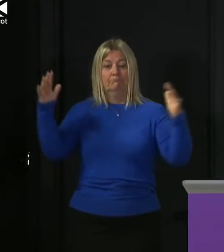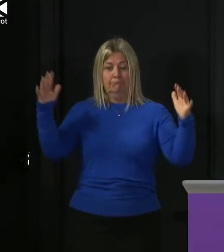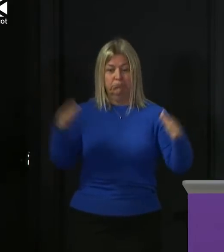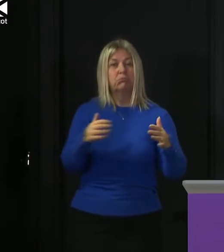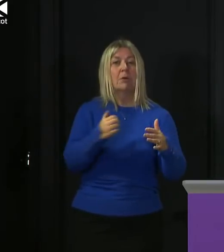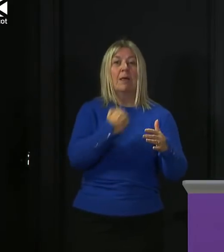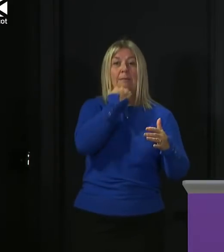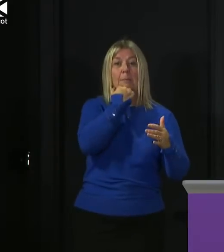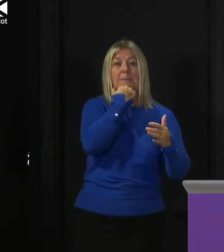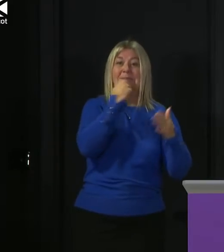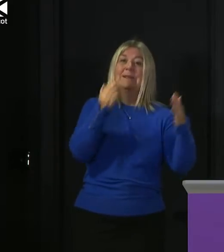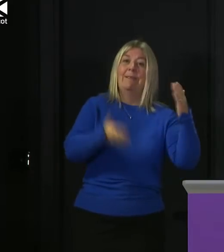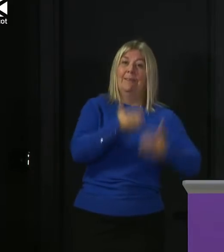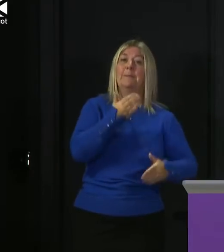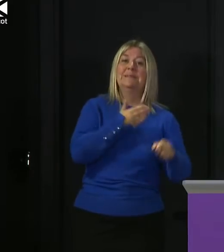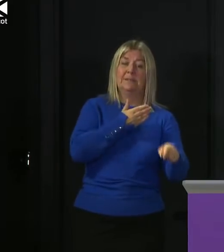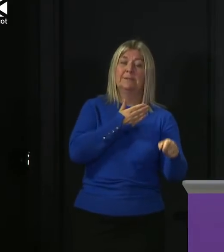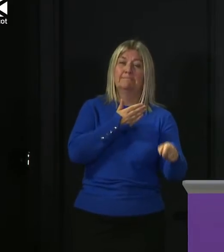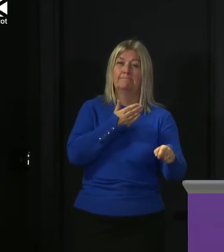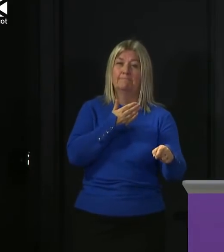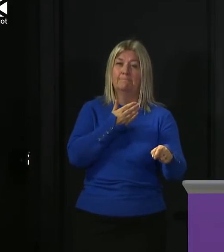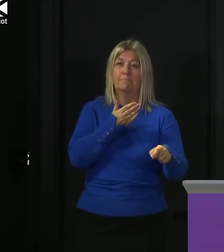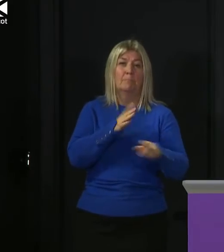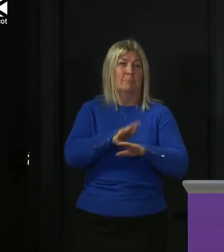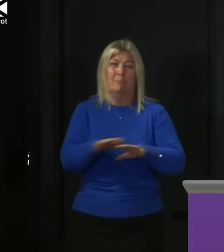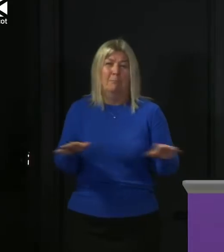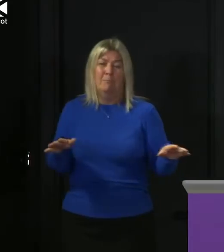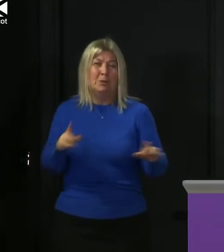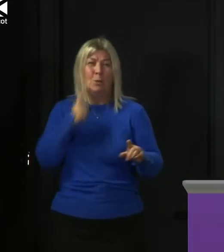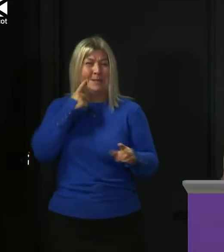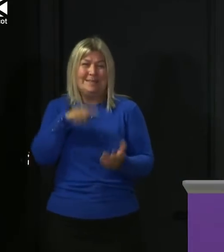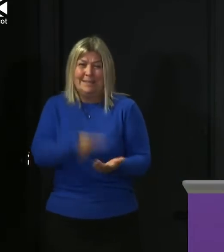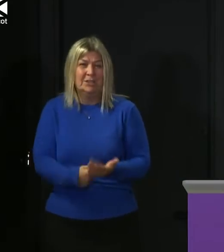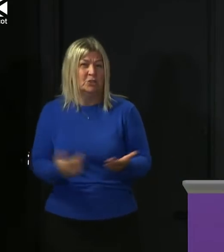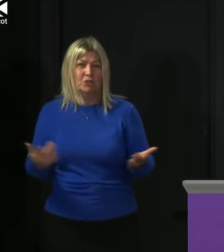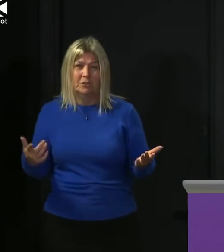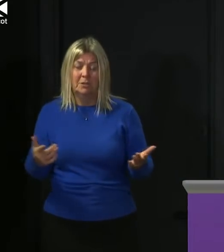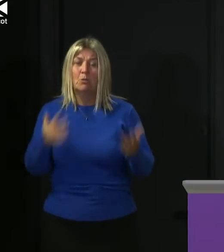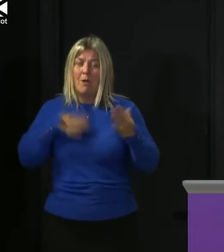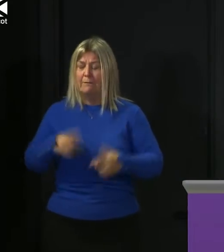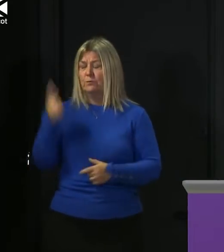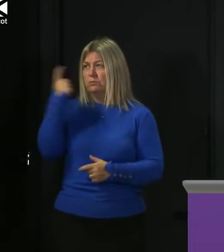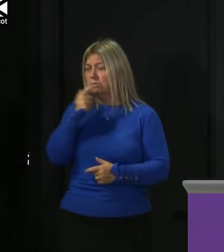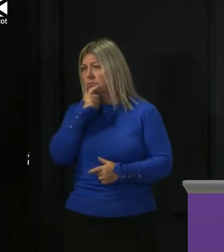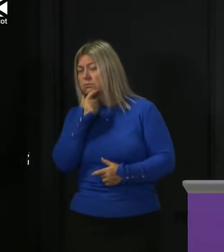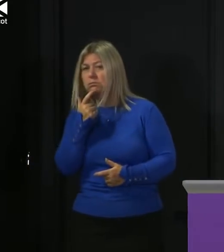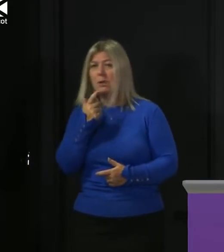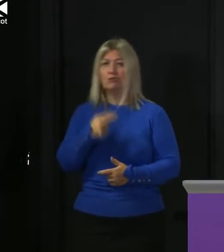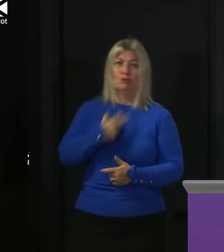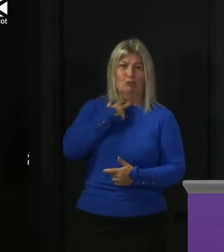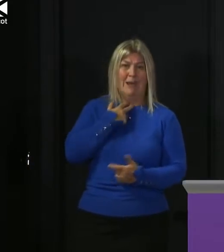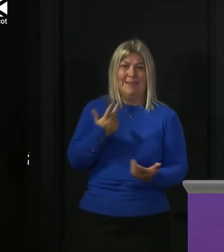want to stress, none of this is done lightly or without a great deal of regret and consideration